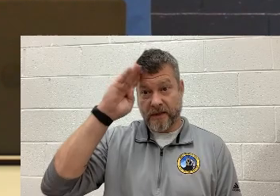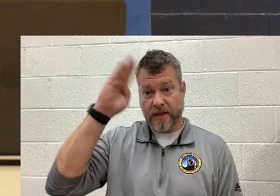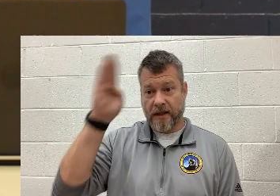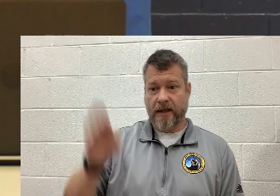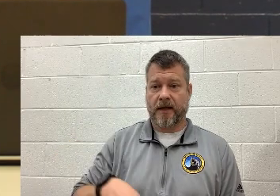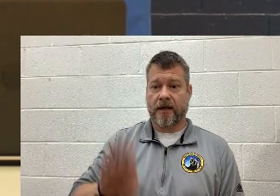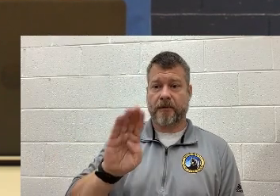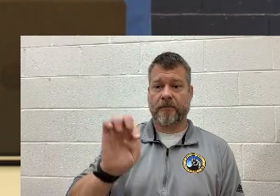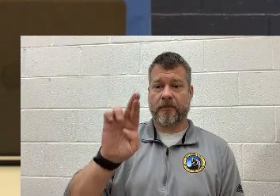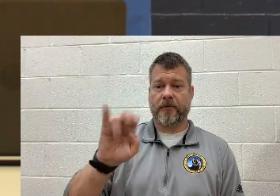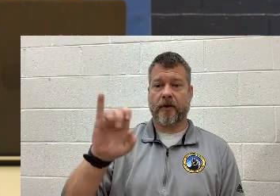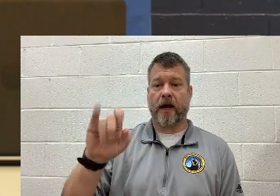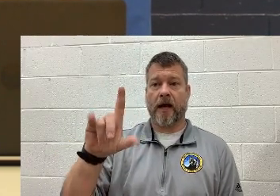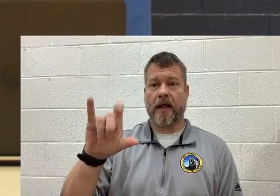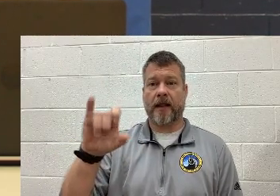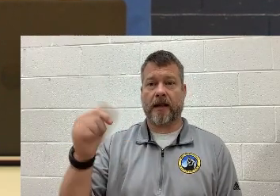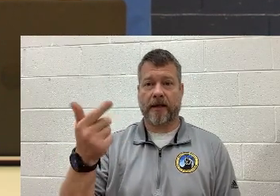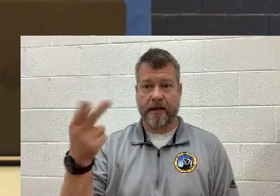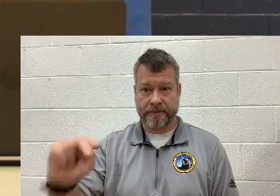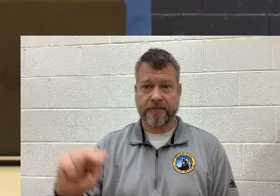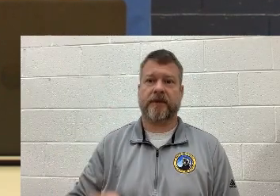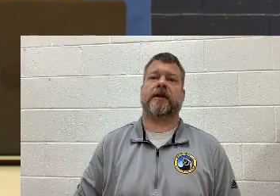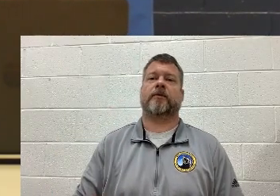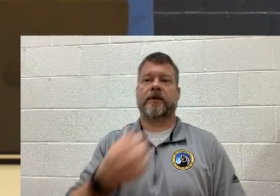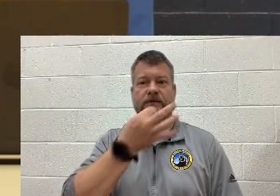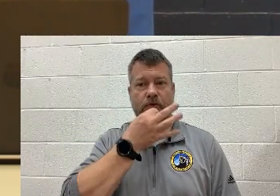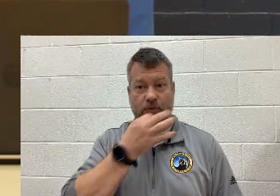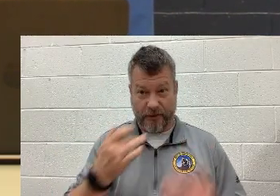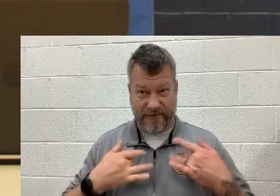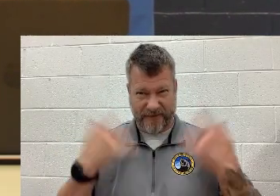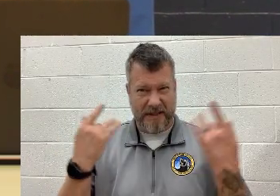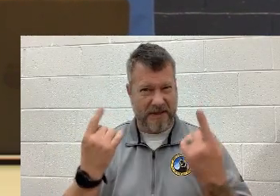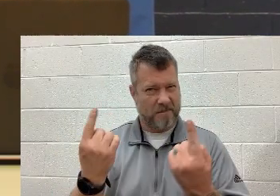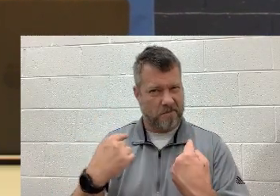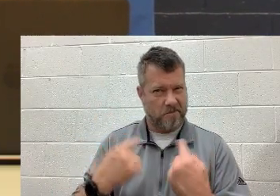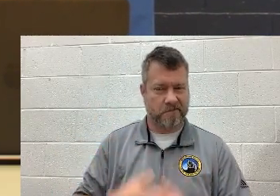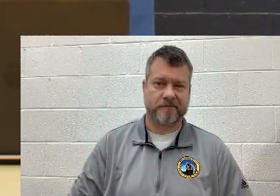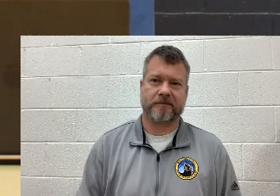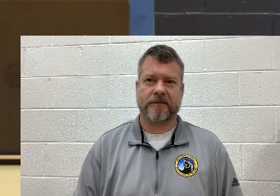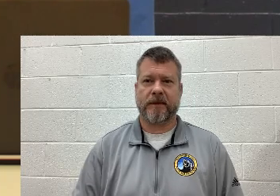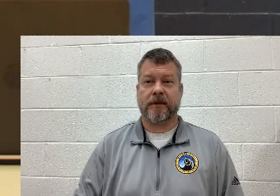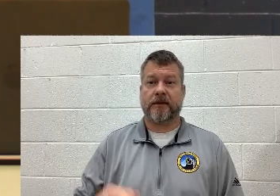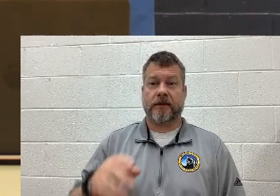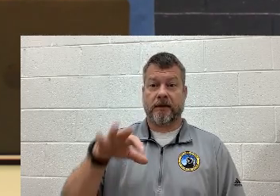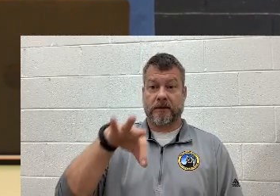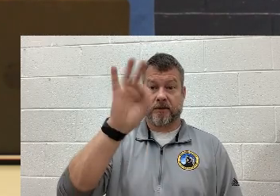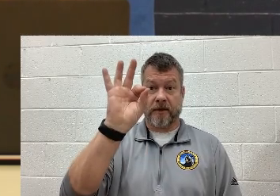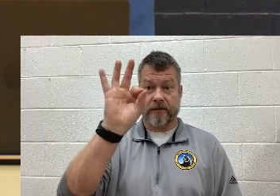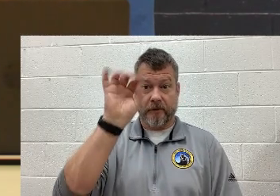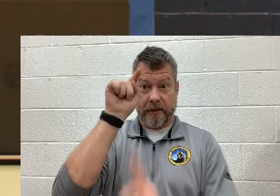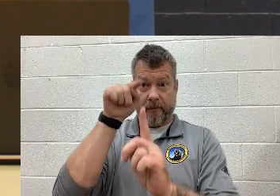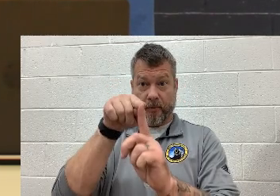Hi, I am Bryleigh, here are the upcoming events. The Discovery Point Week 1 is from September